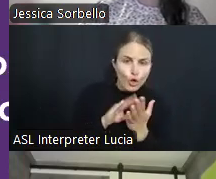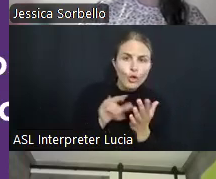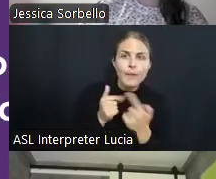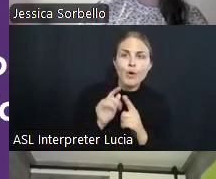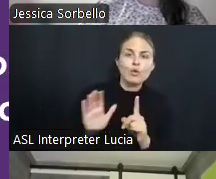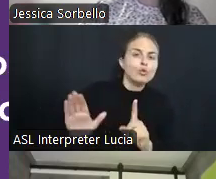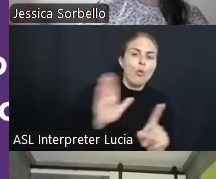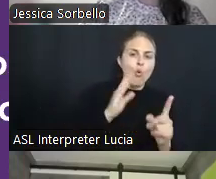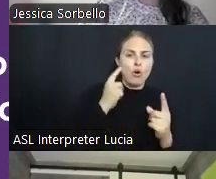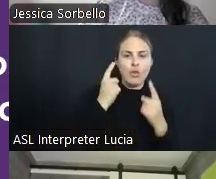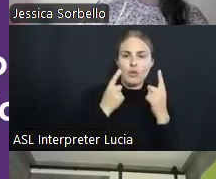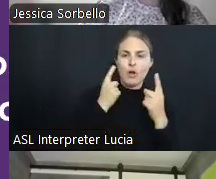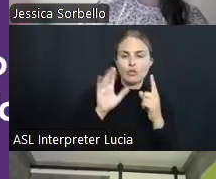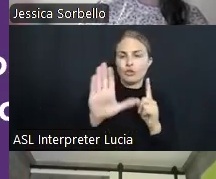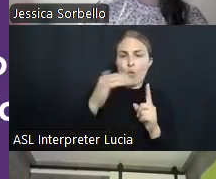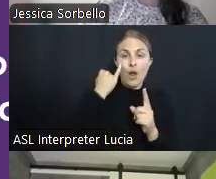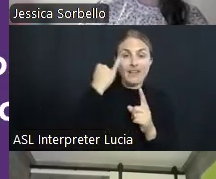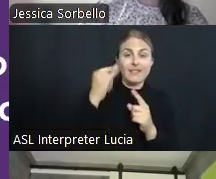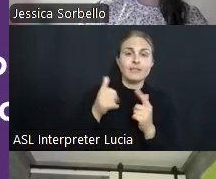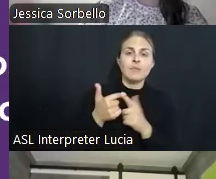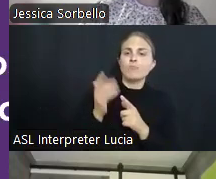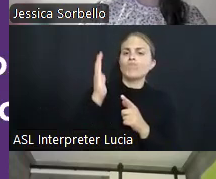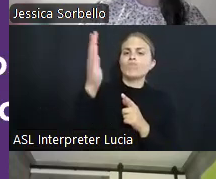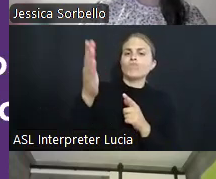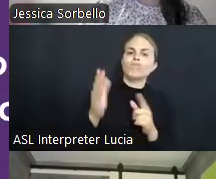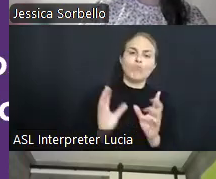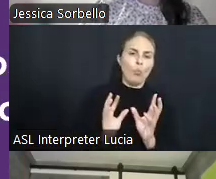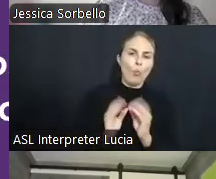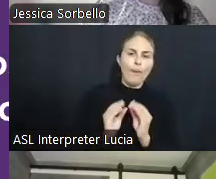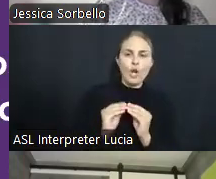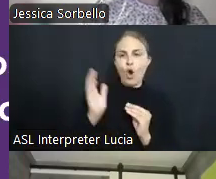make the world a better place for people with disabilities